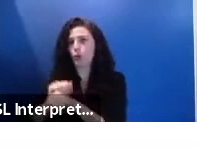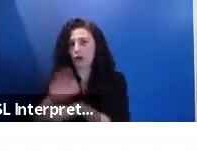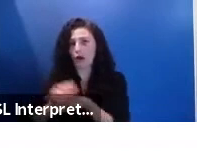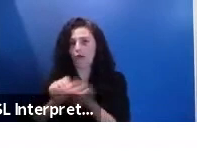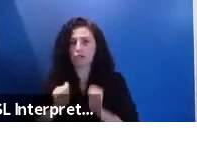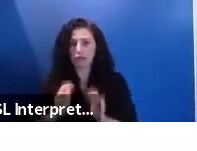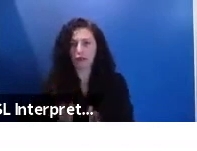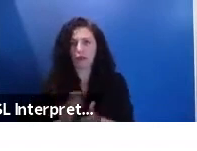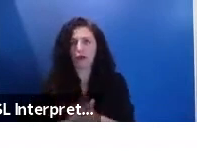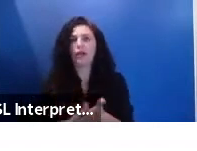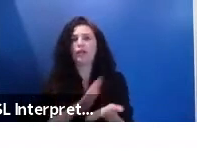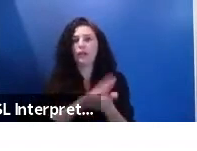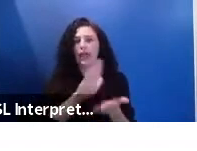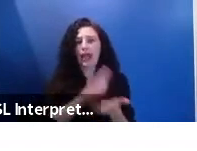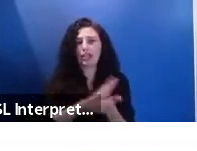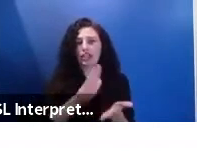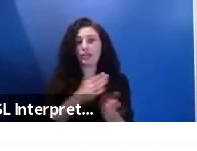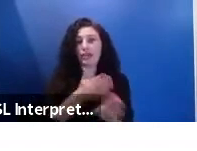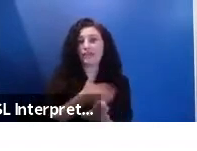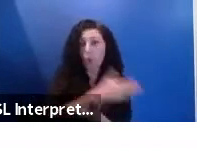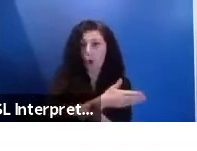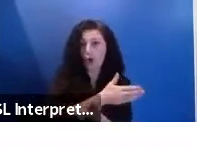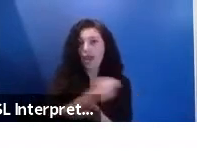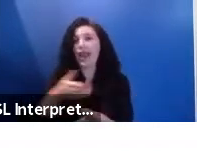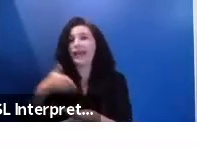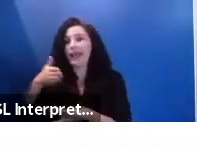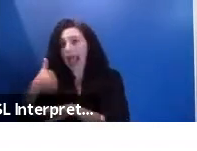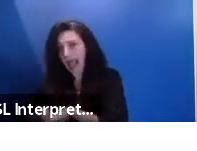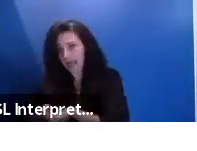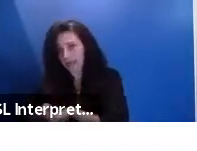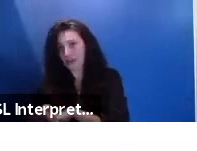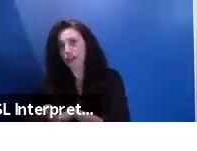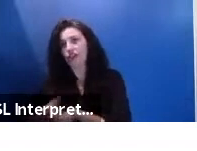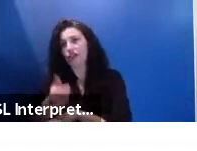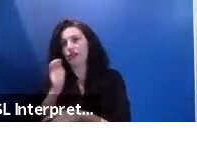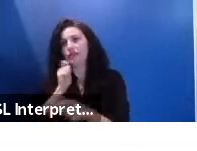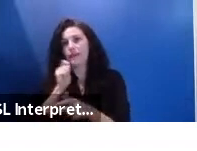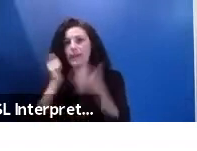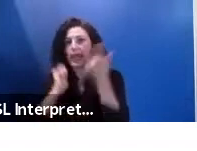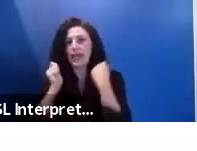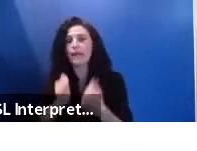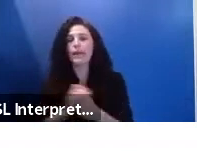working on each individual's hair or makeup. And the idea is to strictly limit the amount of time when PPE is not worn by performers.